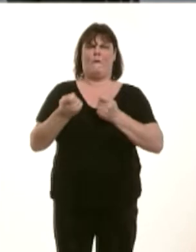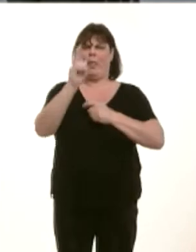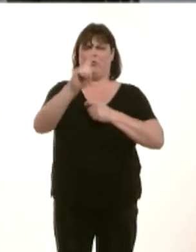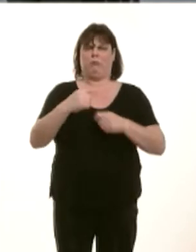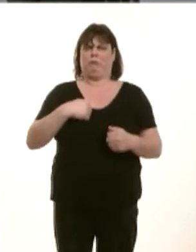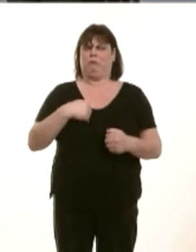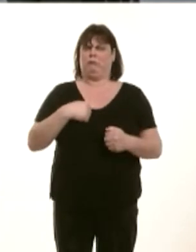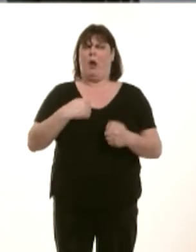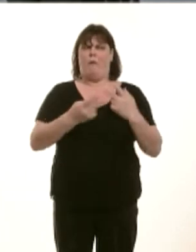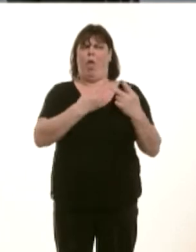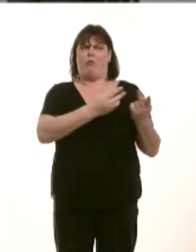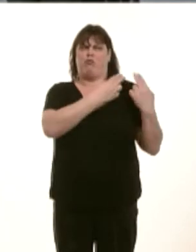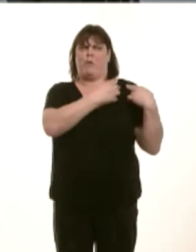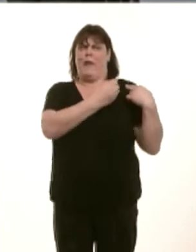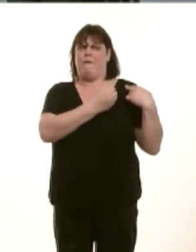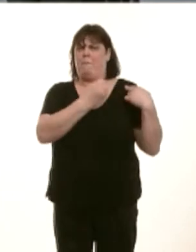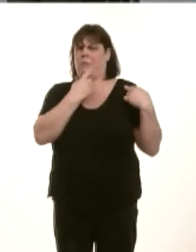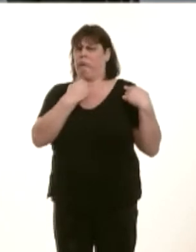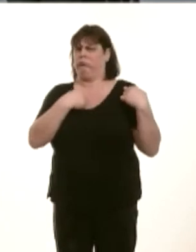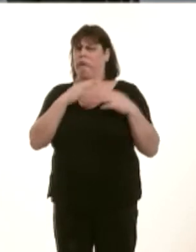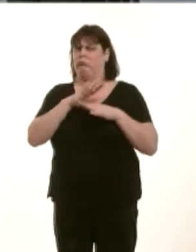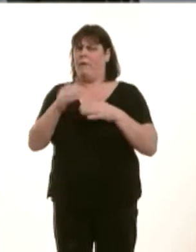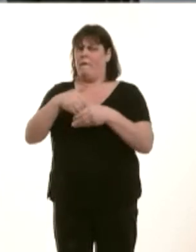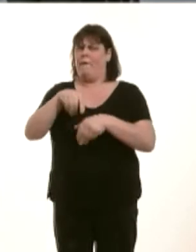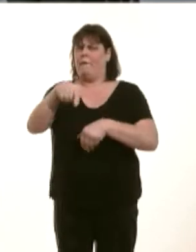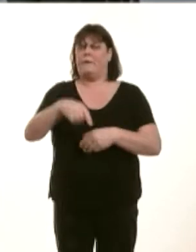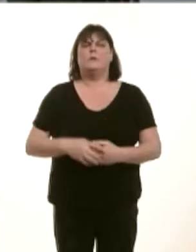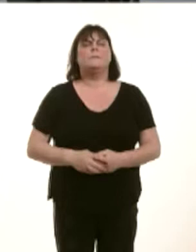decline at this stage. I think that the point she raises is this: the sheer amount of time